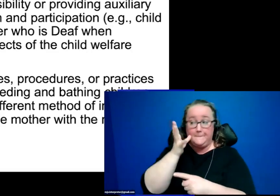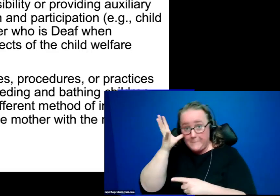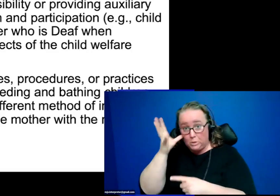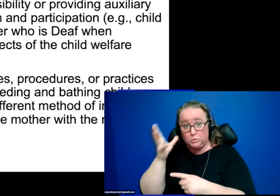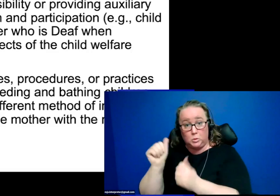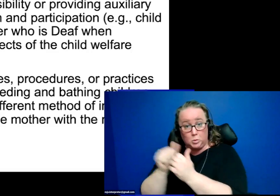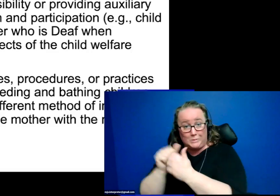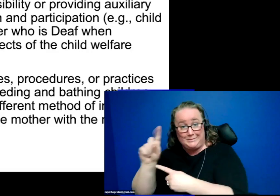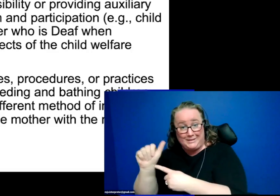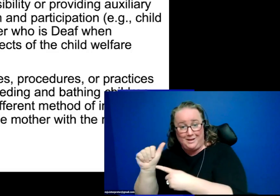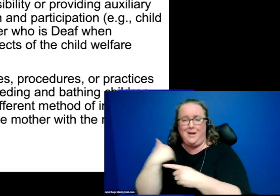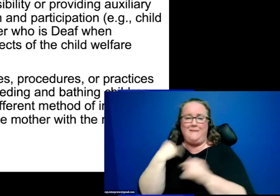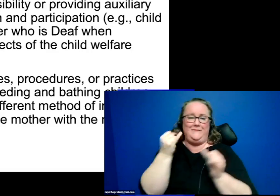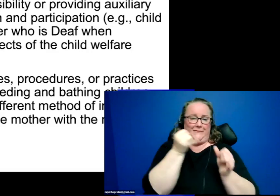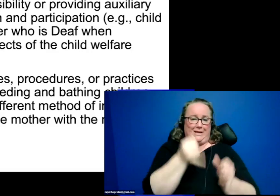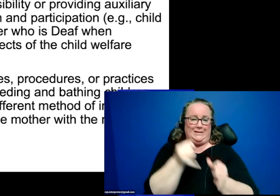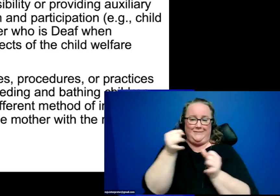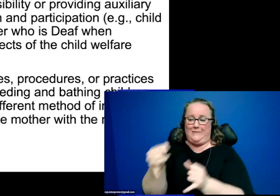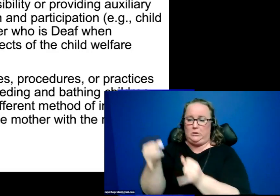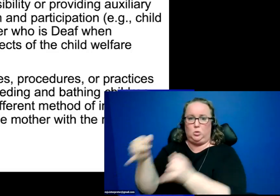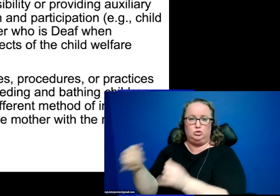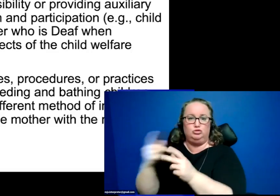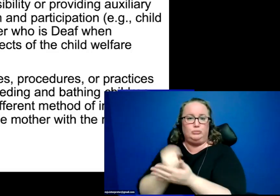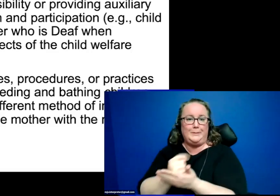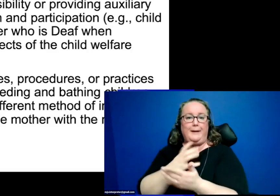individualized treatment and full and equal opportunity.